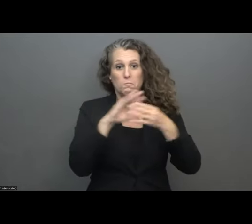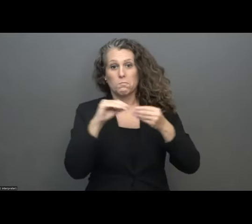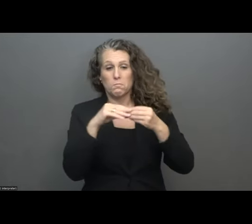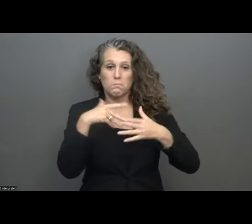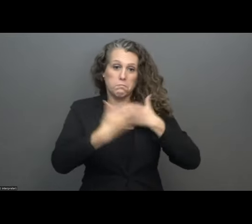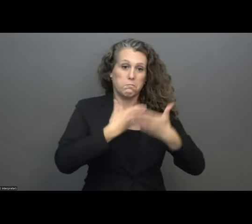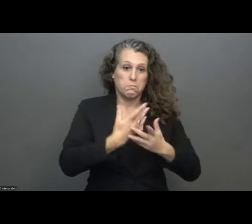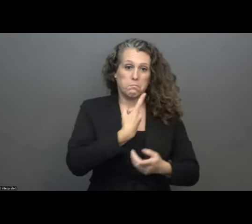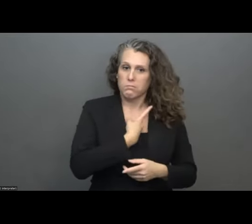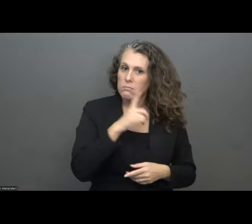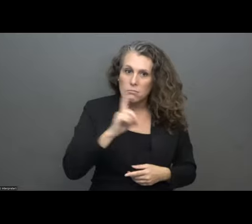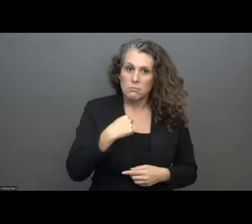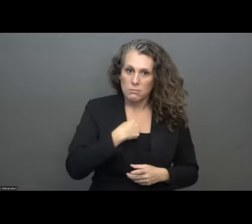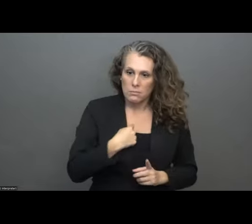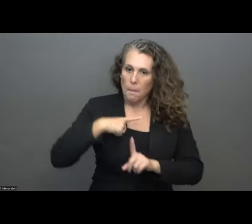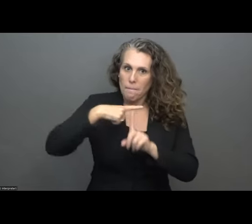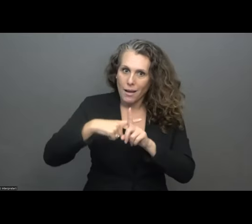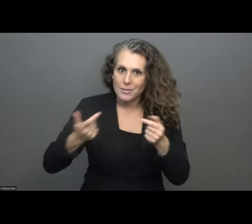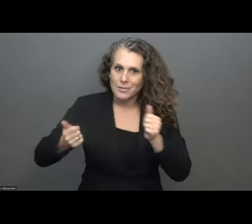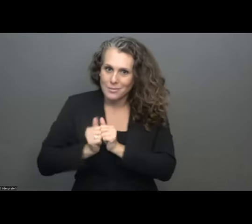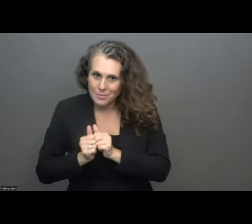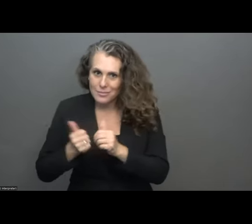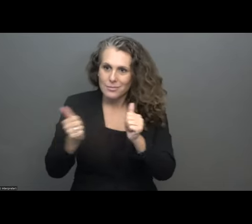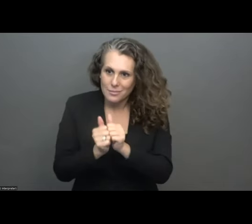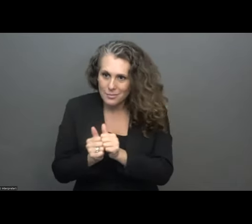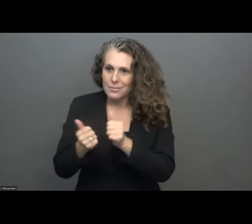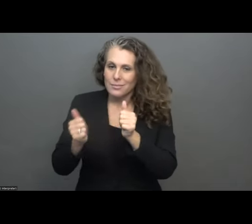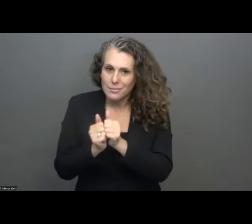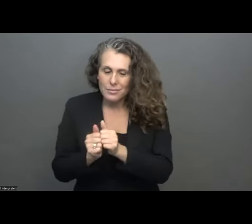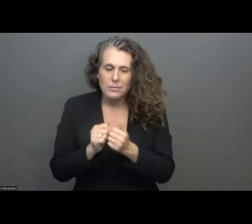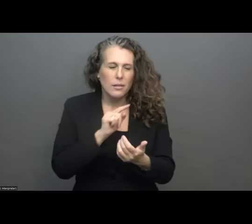14:42:47 with to to make something happening to make something happen Sorry, I'm getting